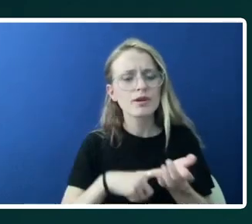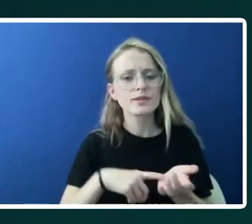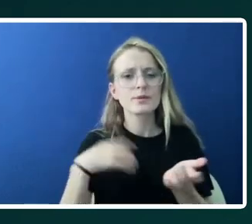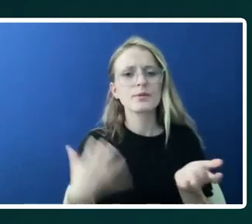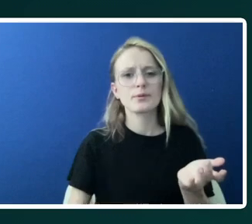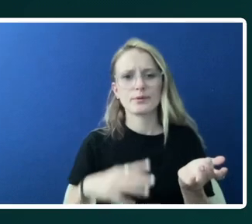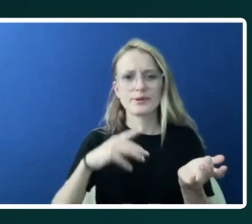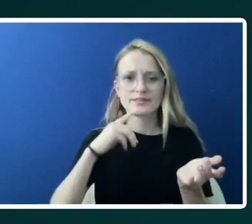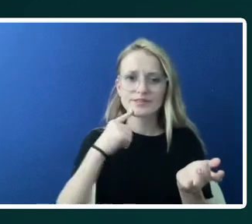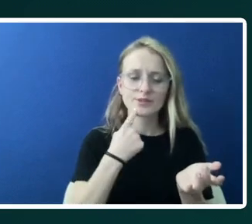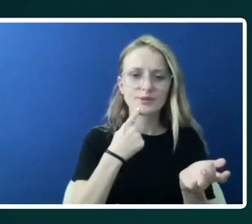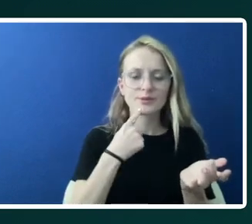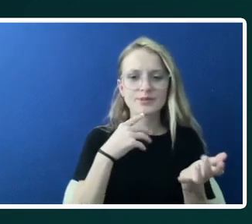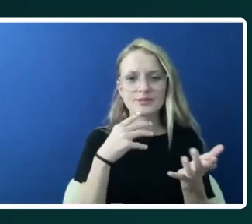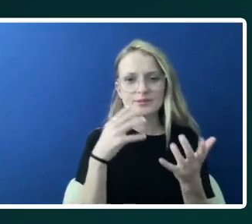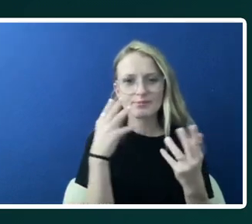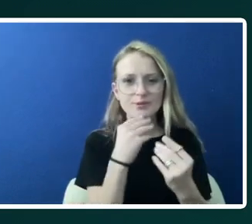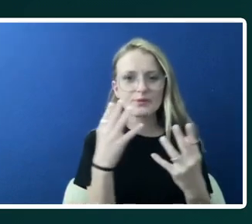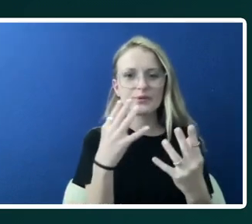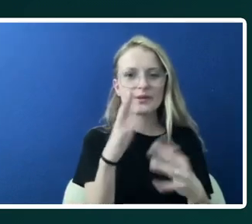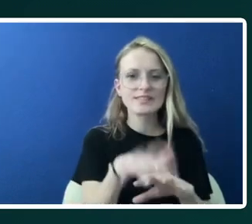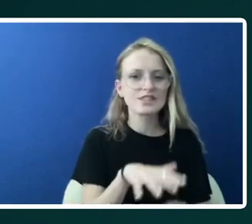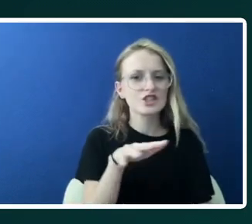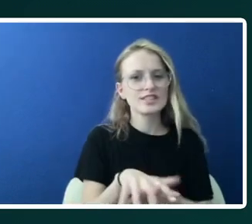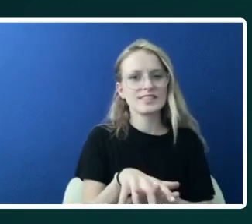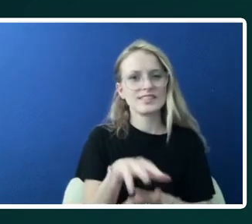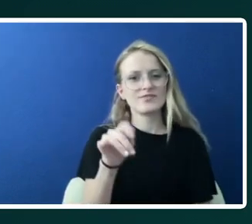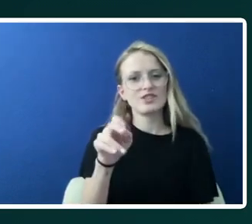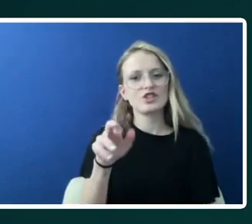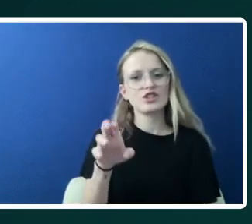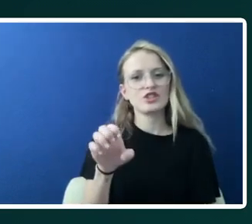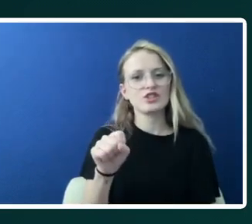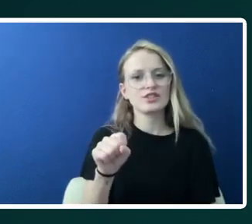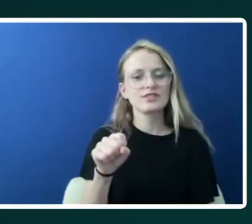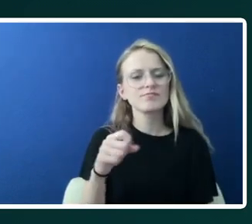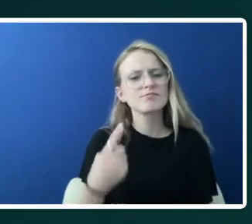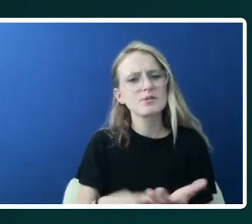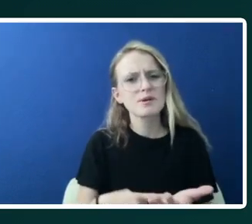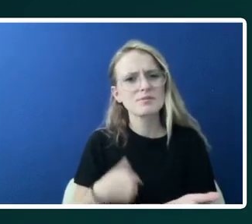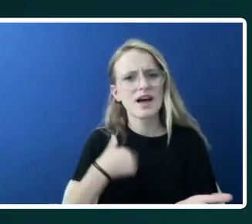I have a front. I'm a nice person. I've just been through so much within and without my